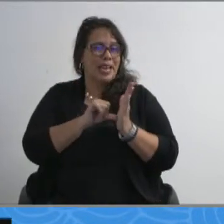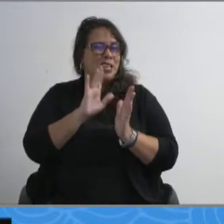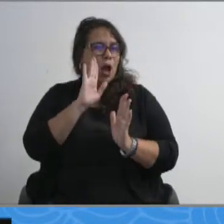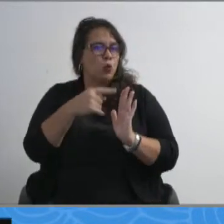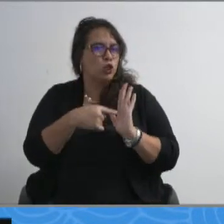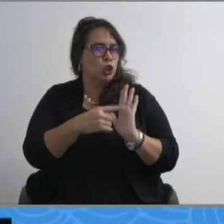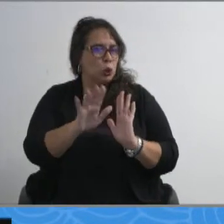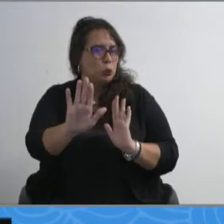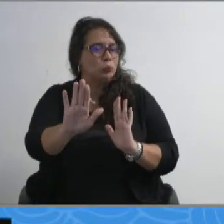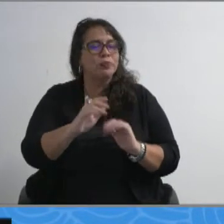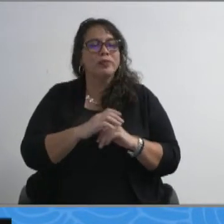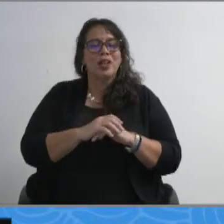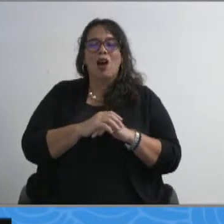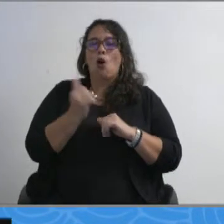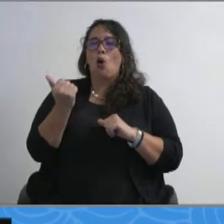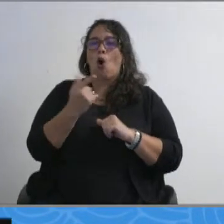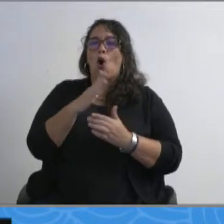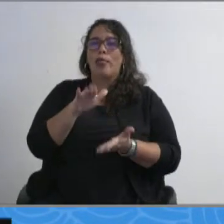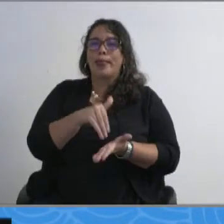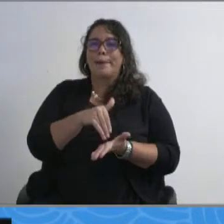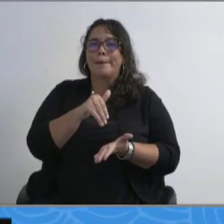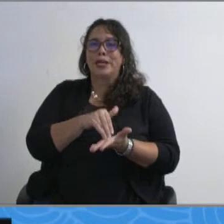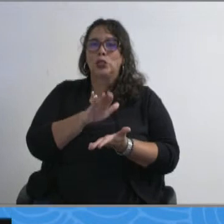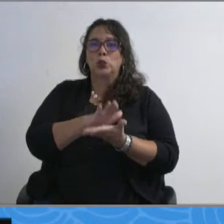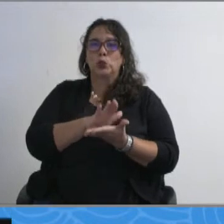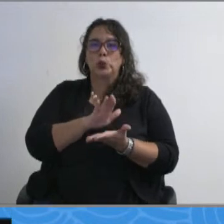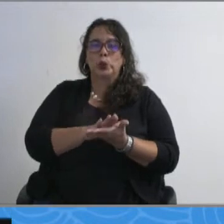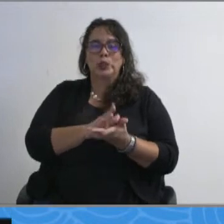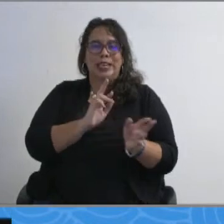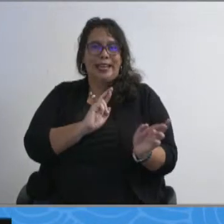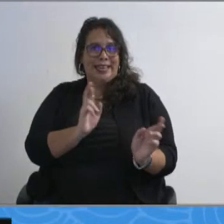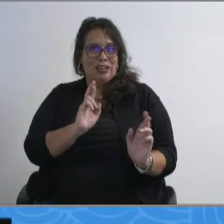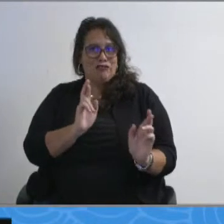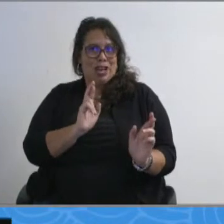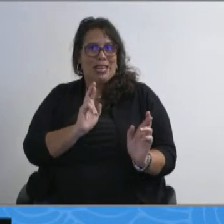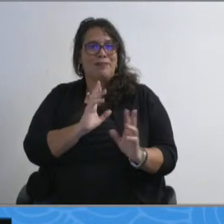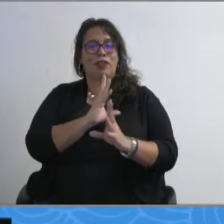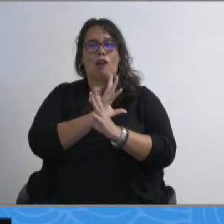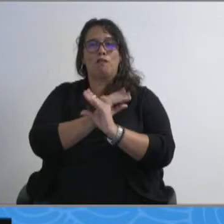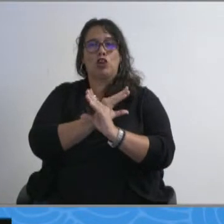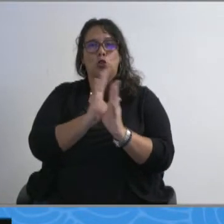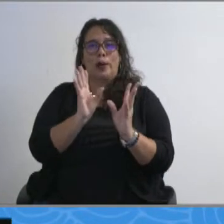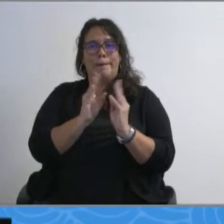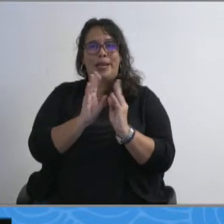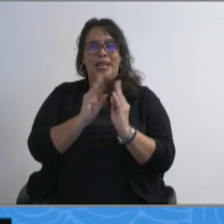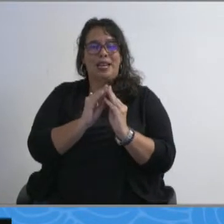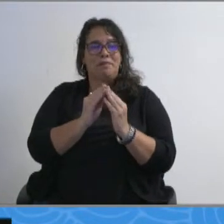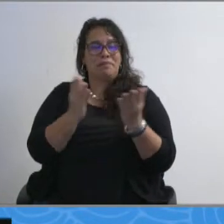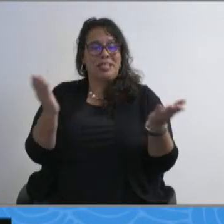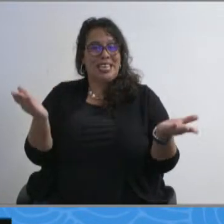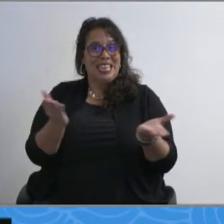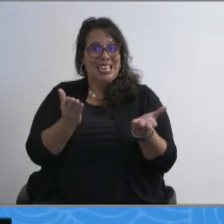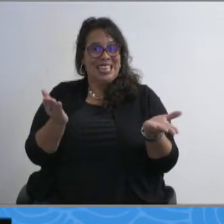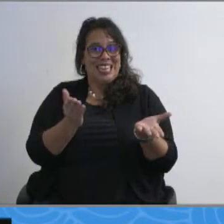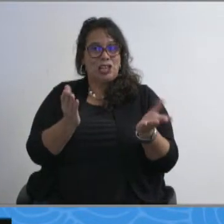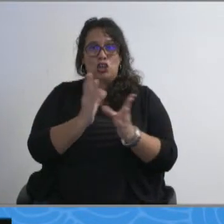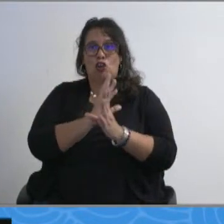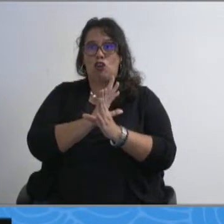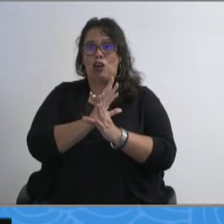And right now, all of our middle schools are getting ready for some virtual meetings. And so, here's the virtual information letter that went home. Something that you might wanna print out